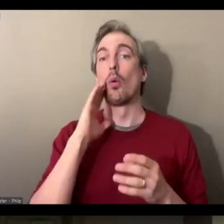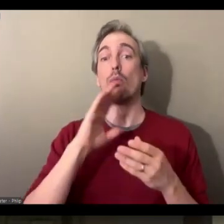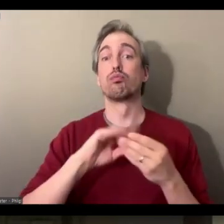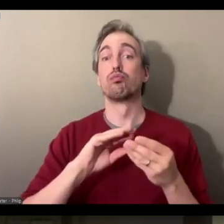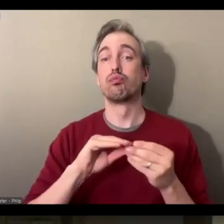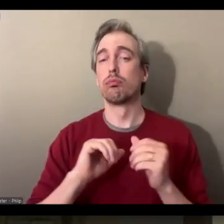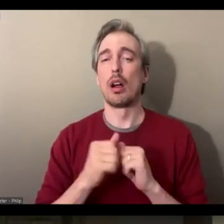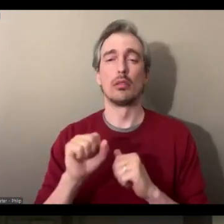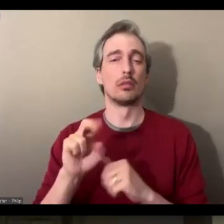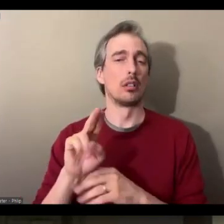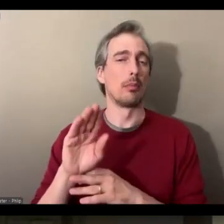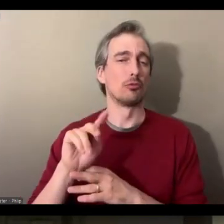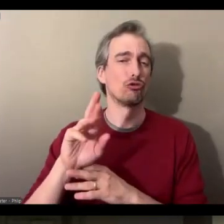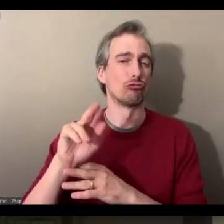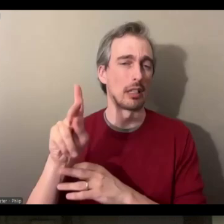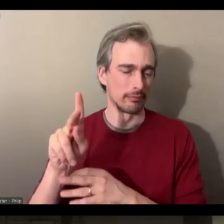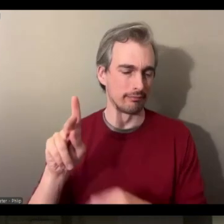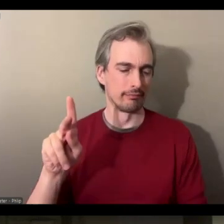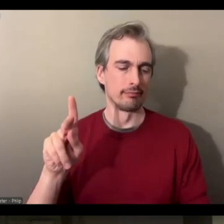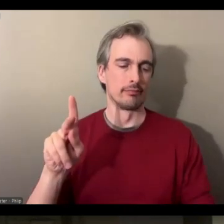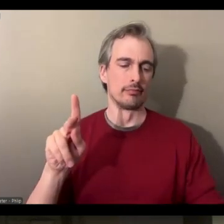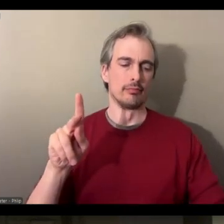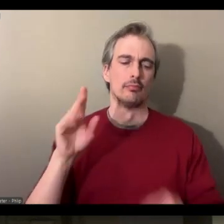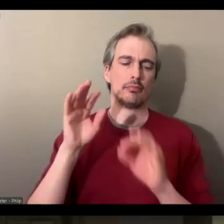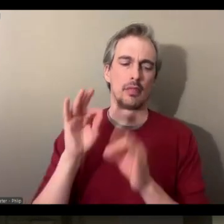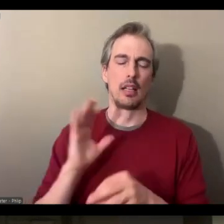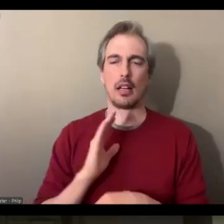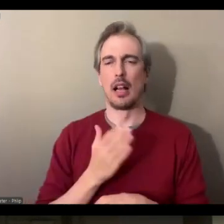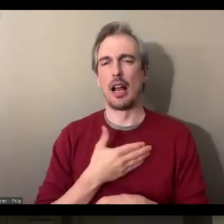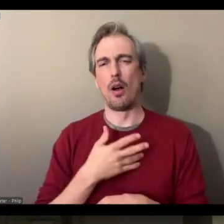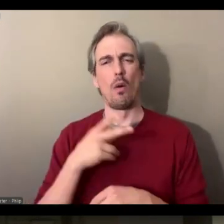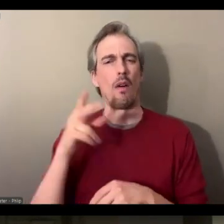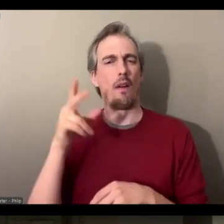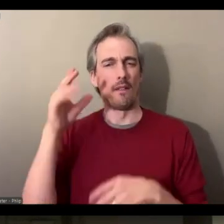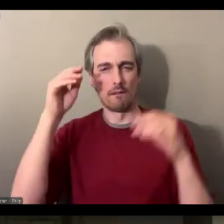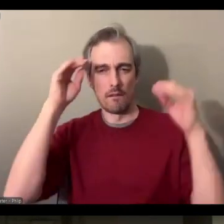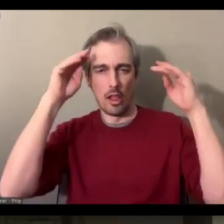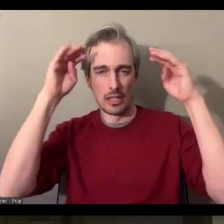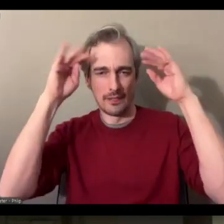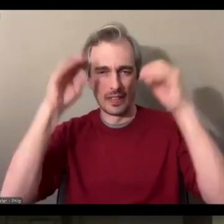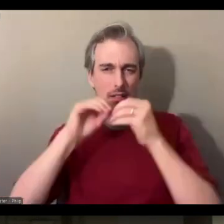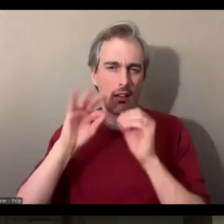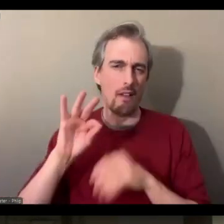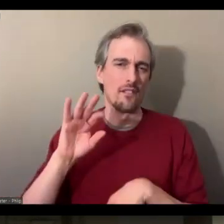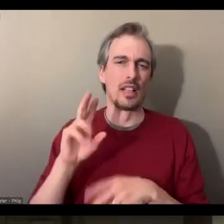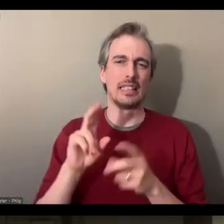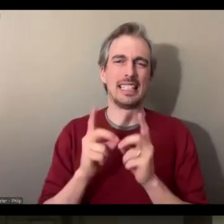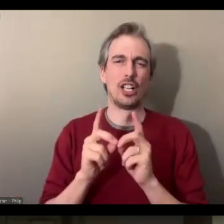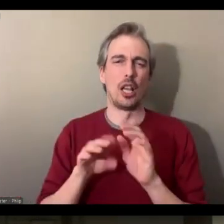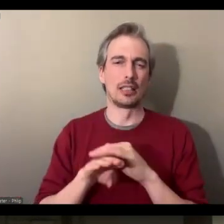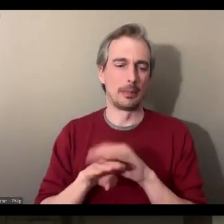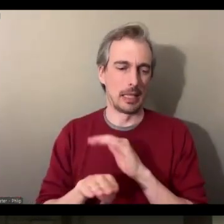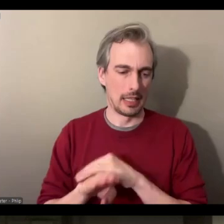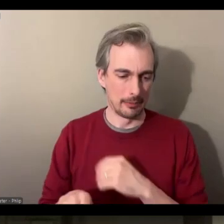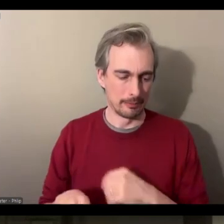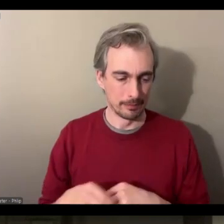of digital accessibility. And it's sort of useful that Vlado talked about buying tickets and seat